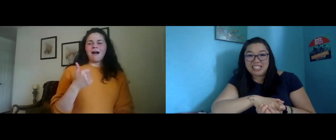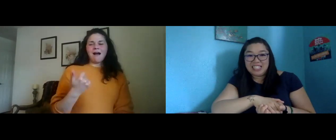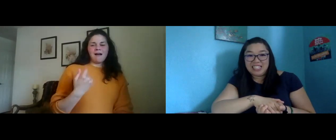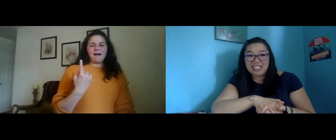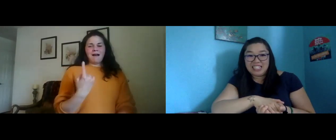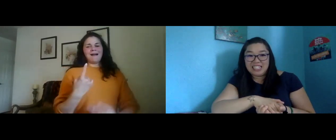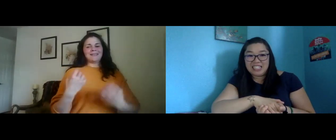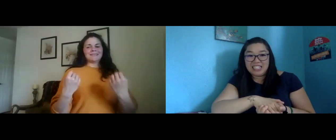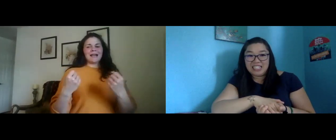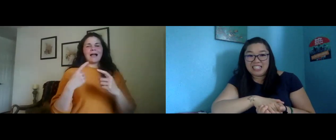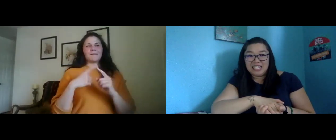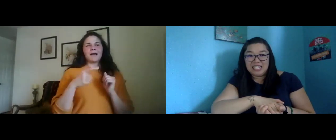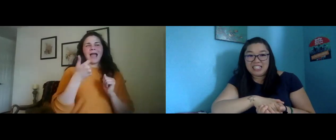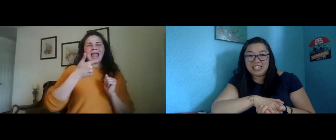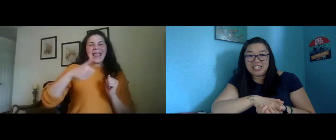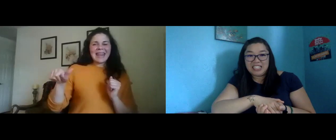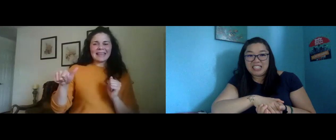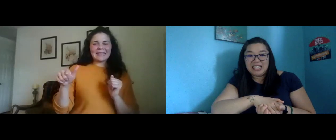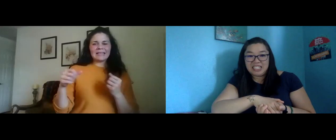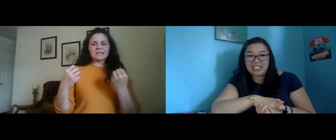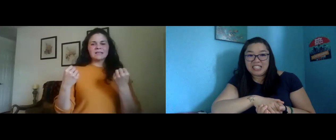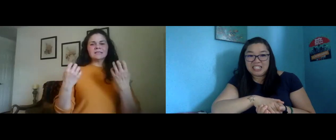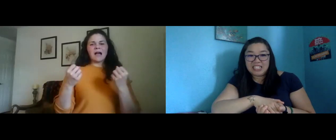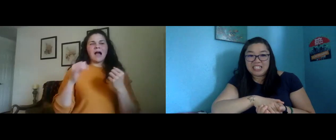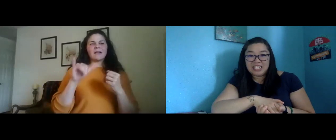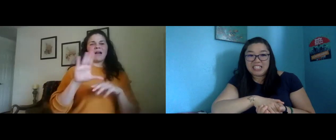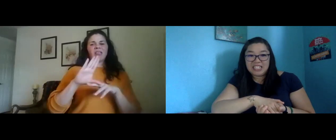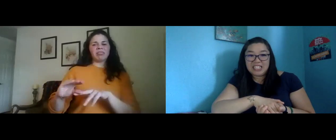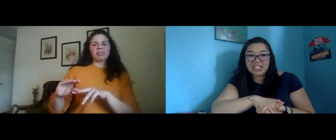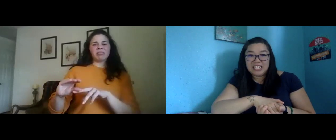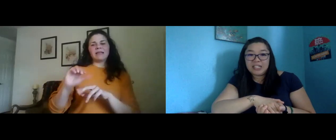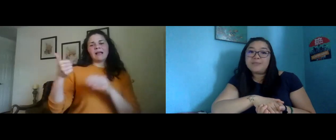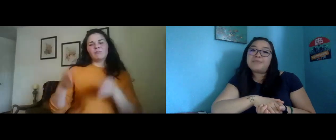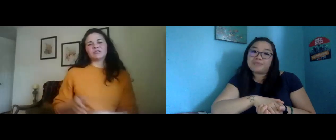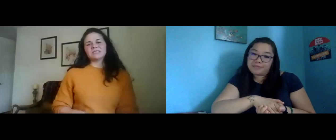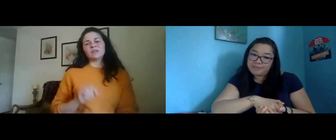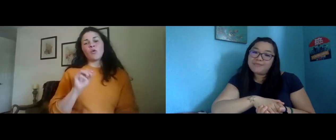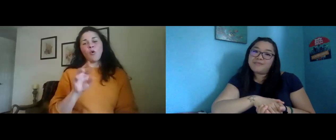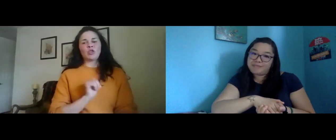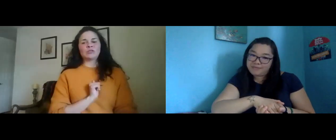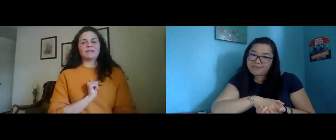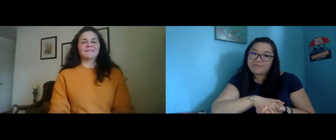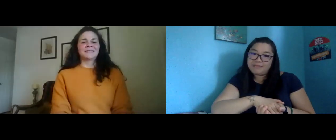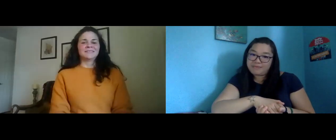A: Not one sign, but any negative sign that puts down another person or yourself.